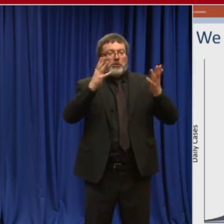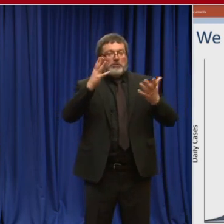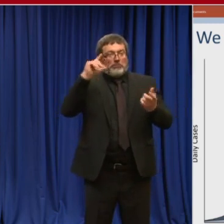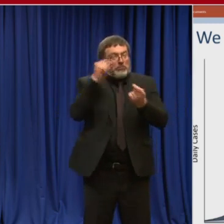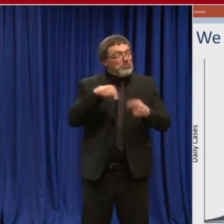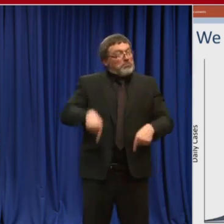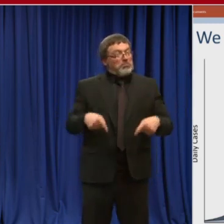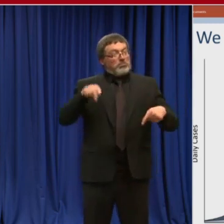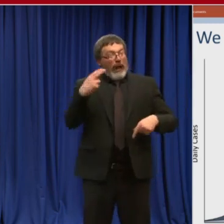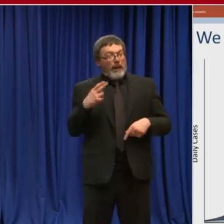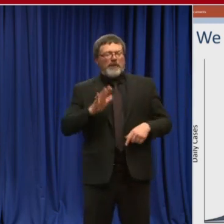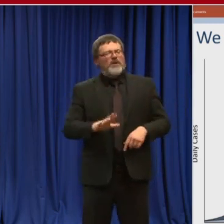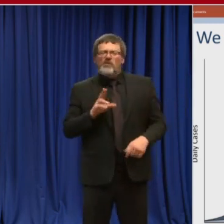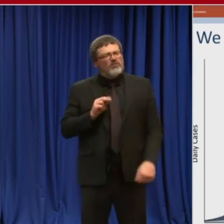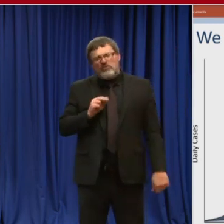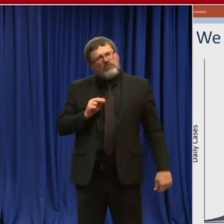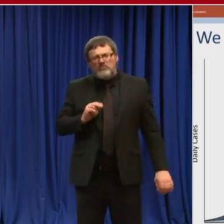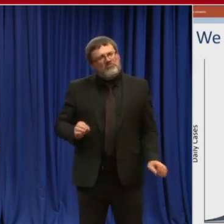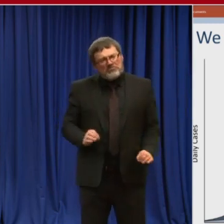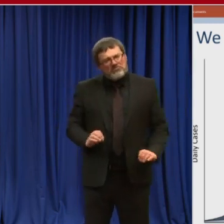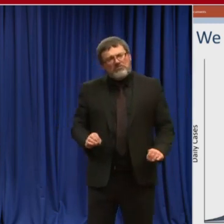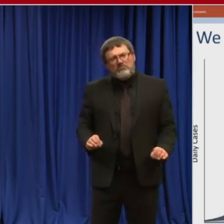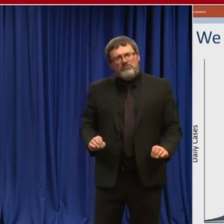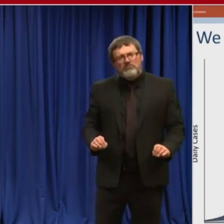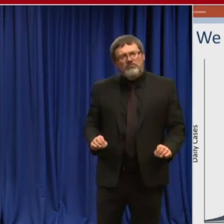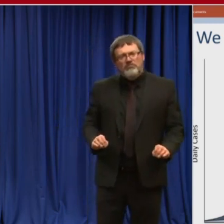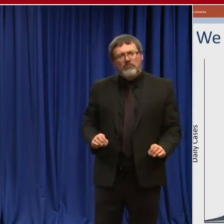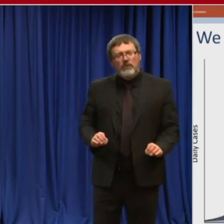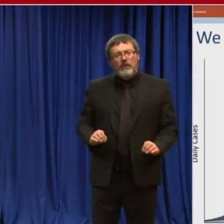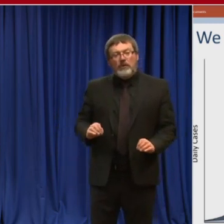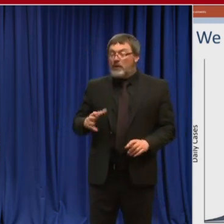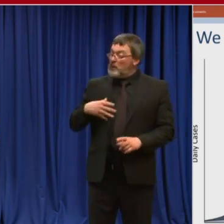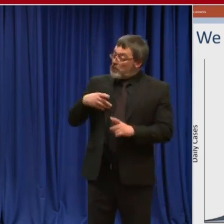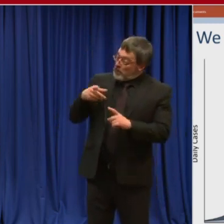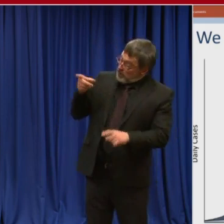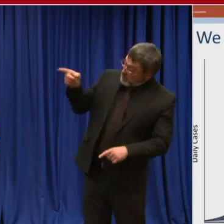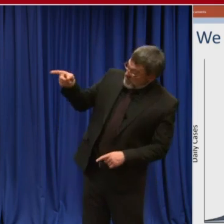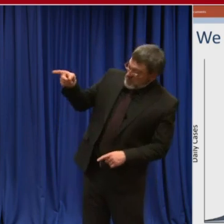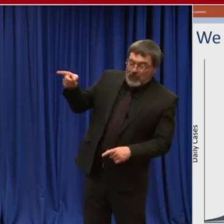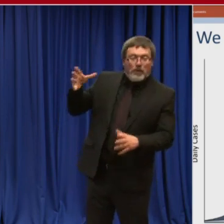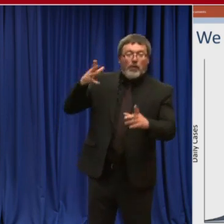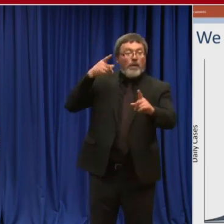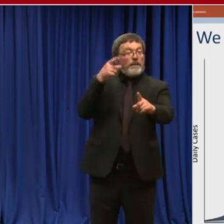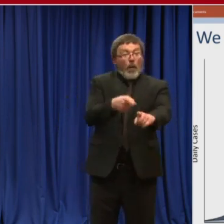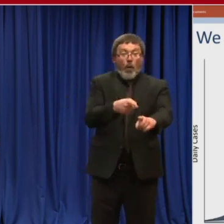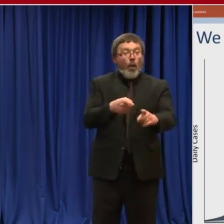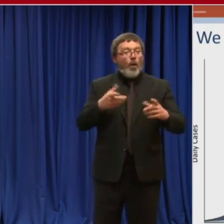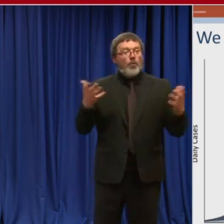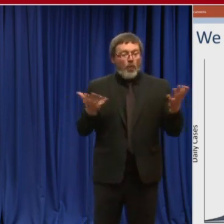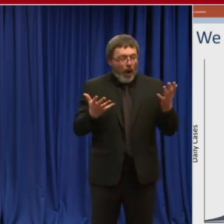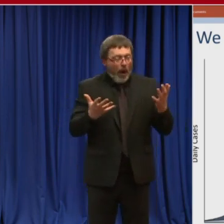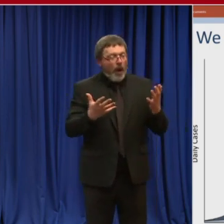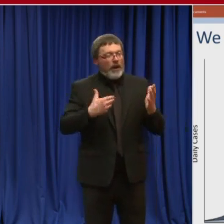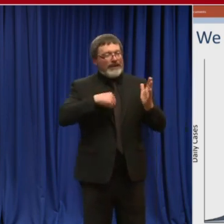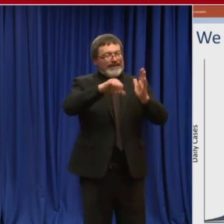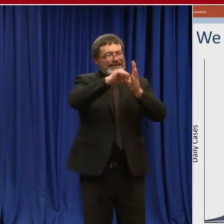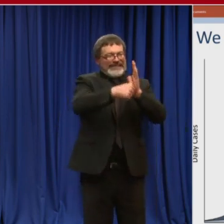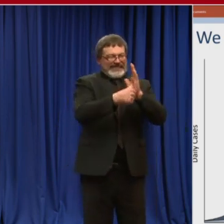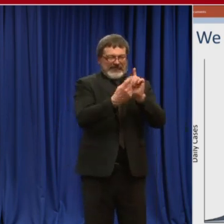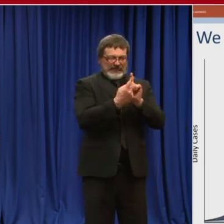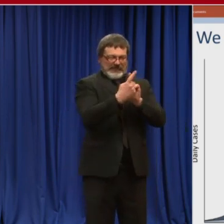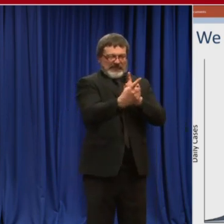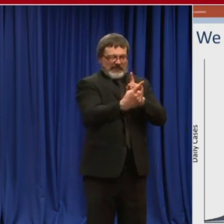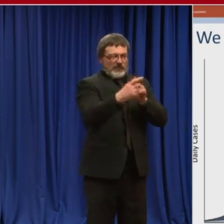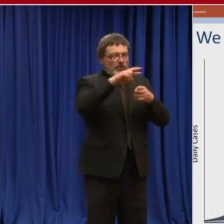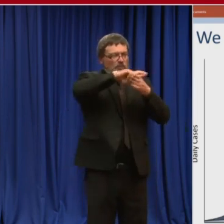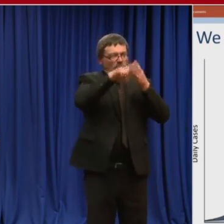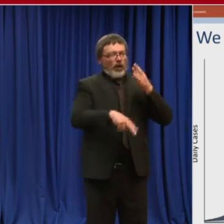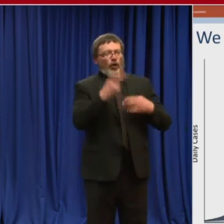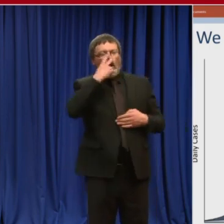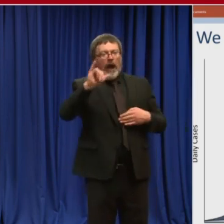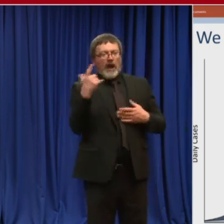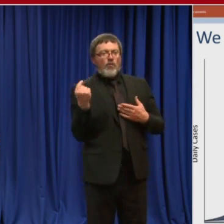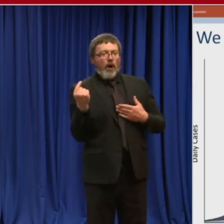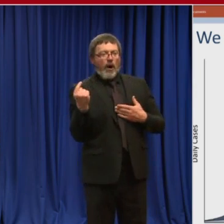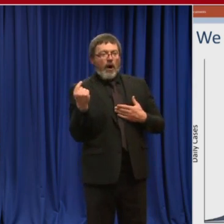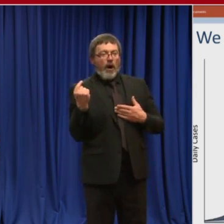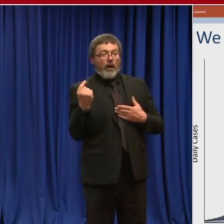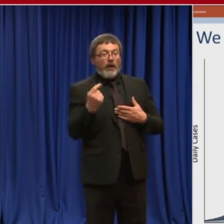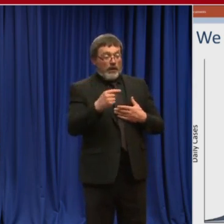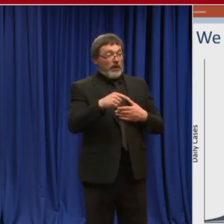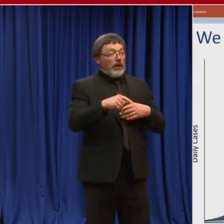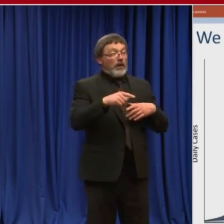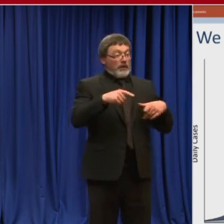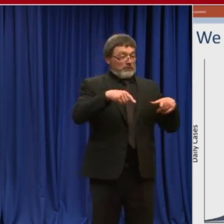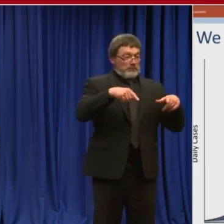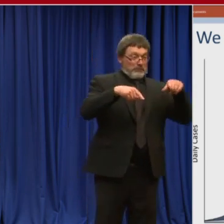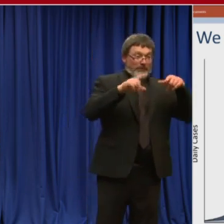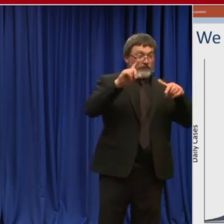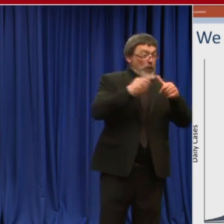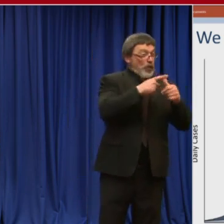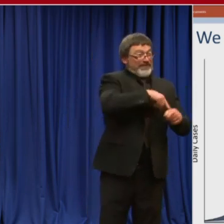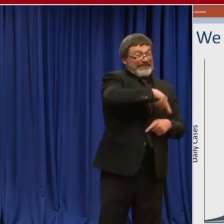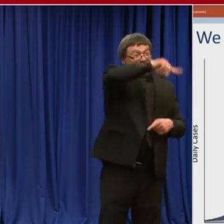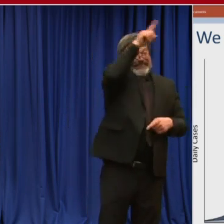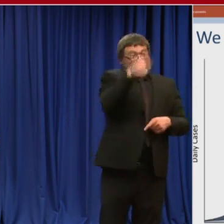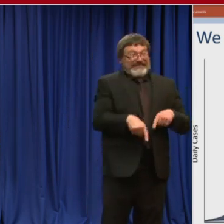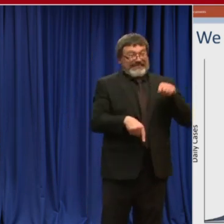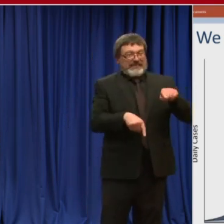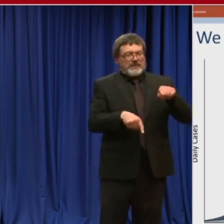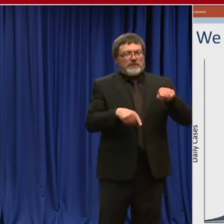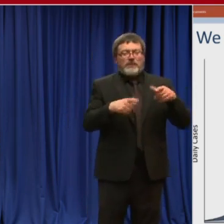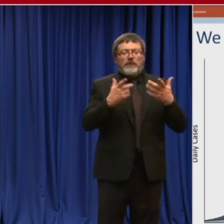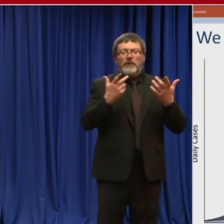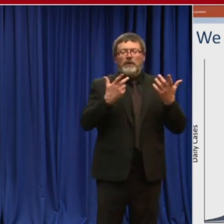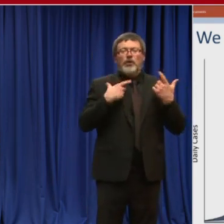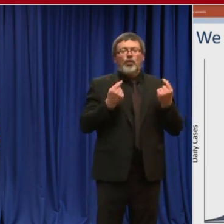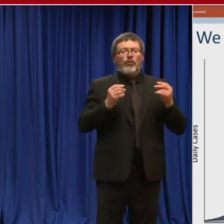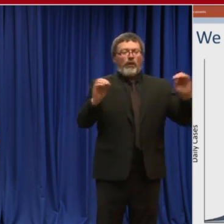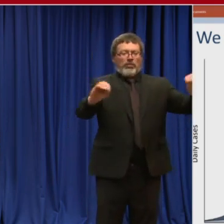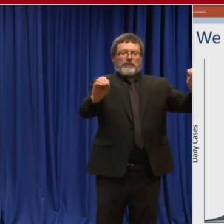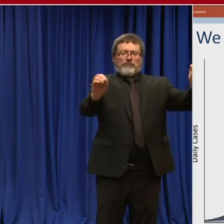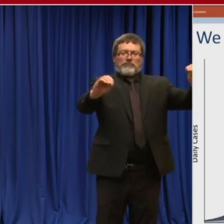NEW HAMPSHIRE AND SO WHAT THIS HAS MEANT TO DEMONSTRATE IS THAT WITH EFFECTIVE COMMUNITY MITIGATION, YOU KNOW, WE CAN CUT THE THE NUMBER OF PEOPLE WHO DIE FROM COVID-19 AT LEAST IN HALF